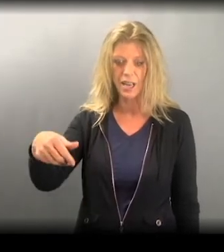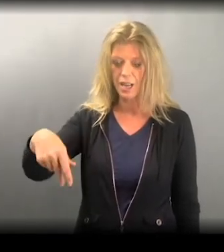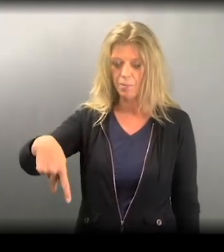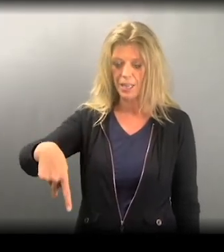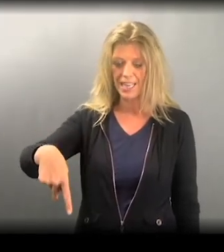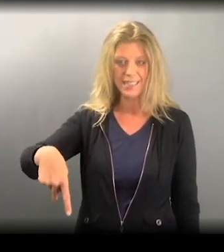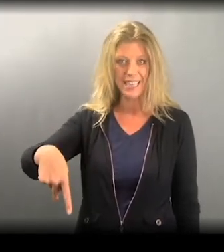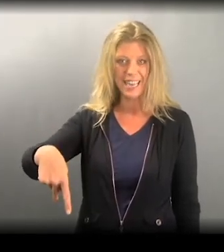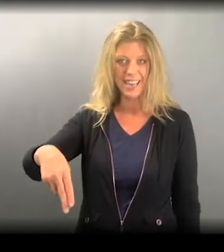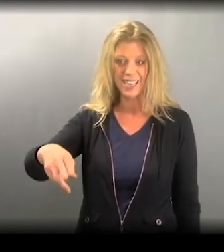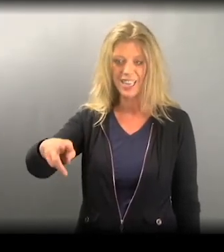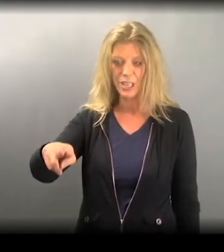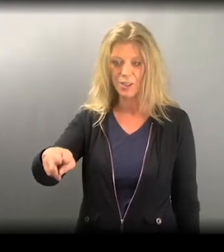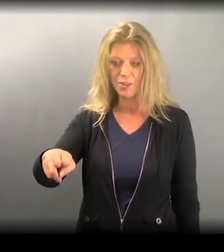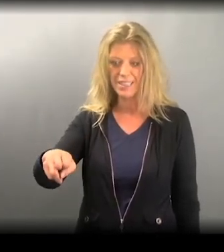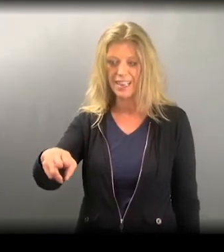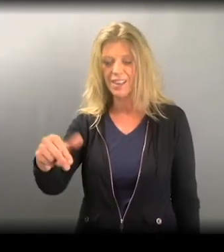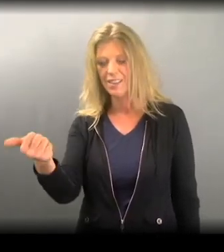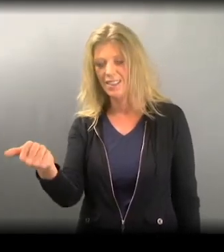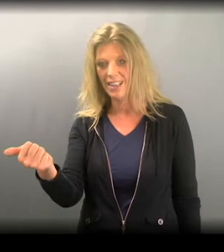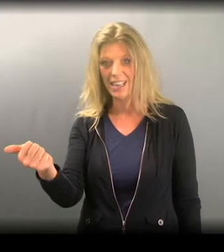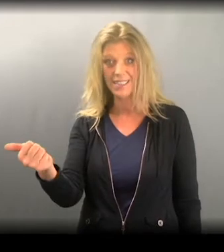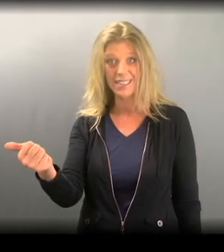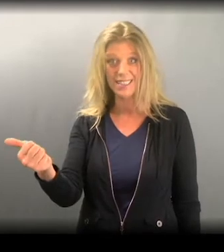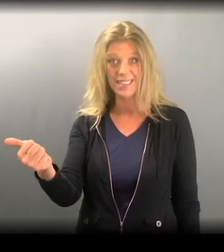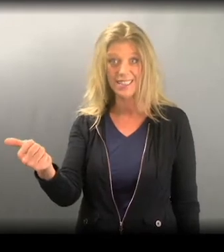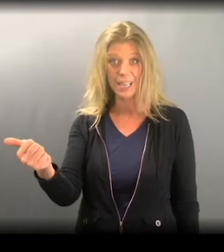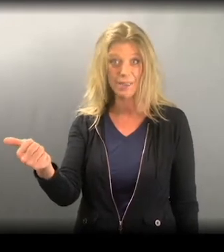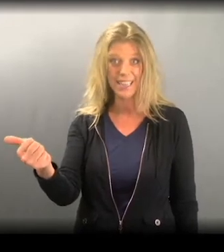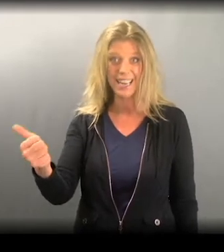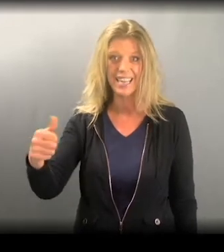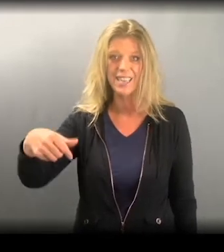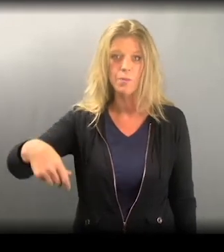P is down, U is out, and -s is to the same side.